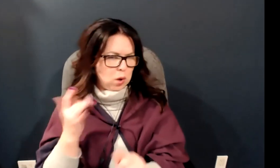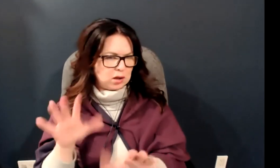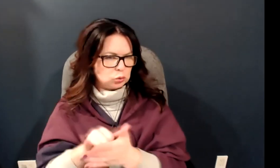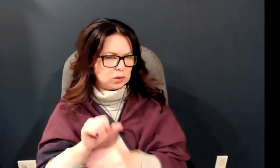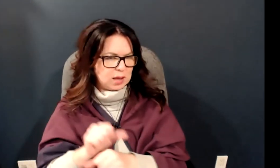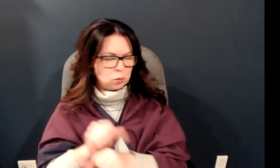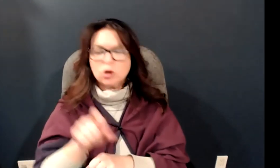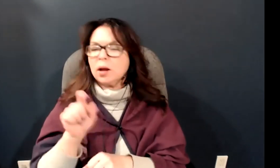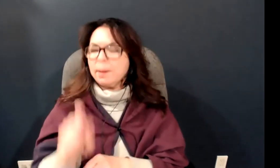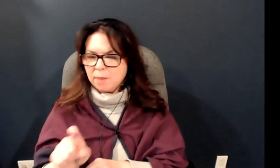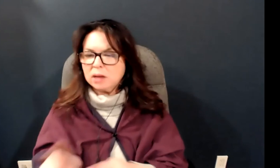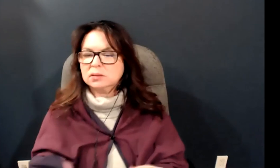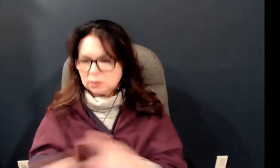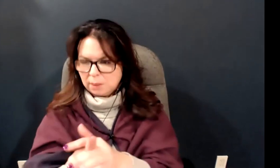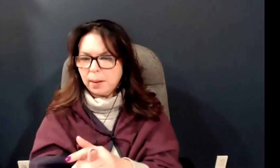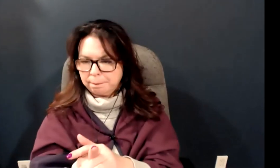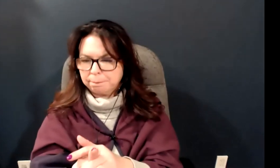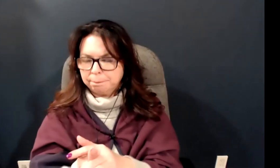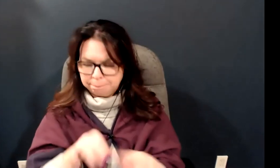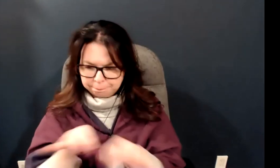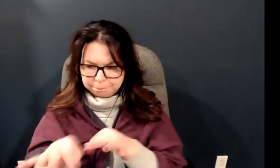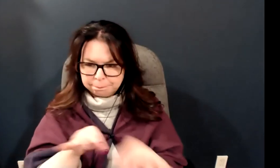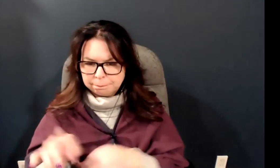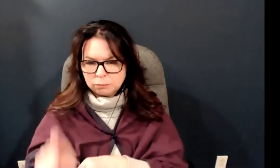[Diane] Oh, I see. Great, we have one and this is another one about language in the